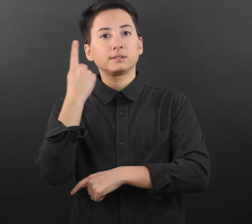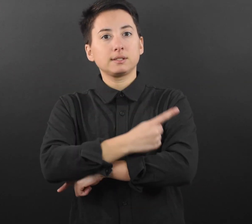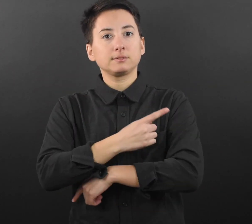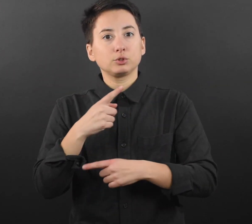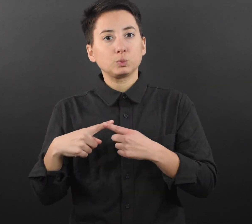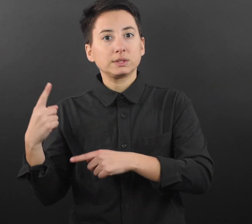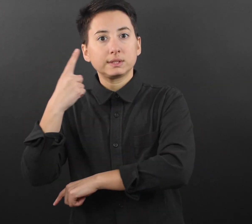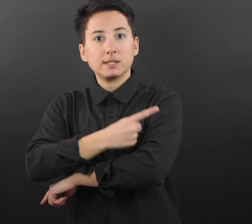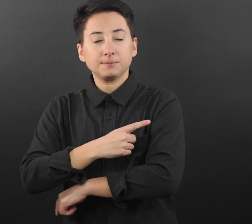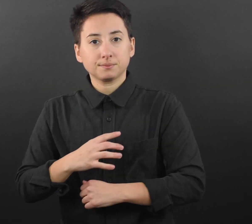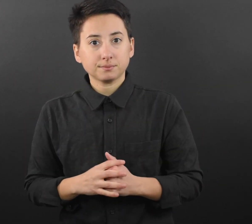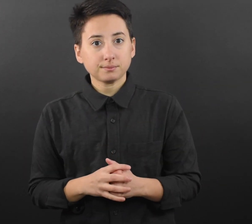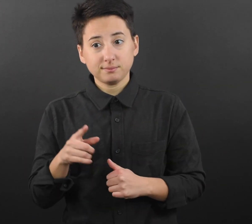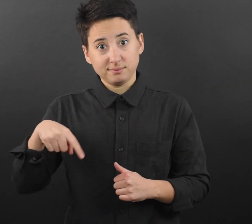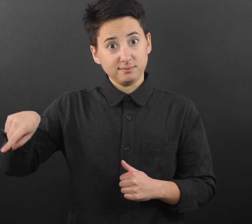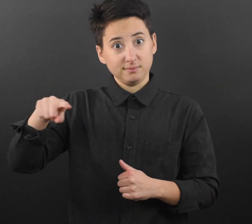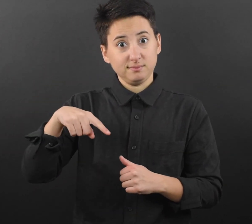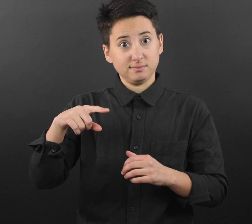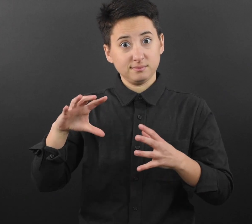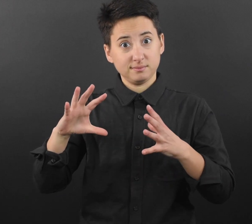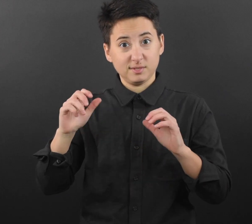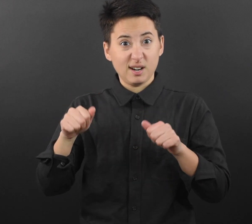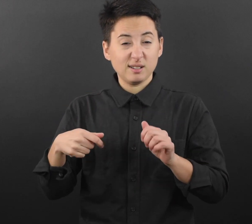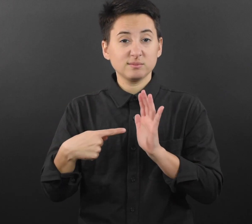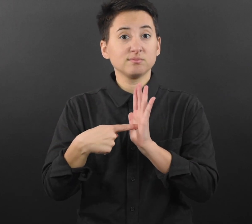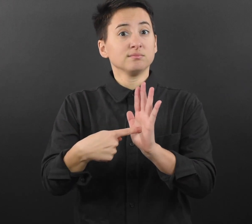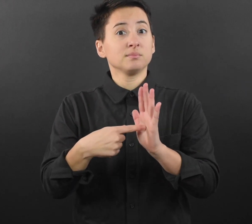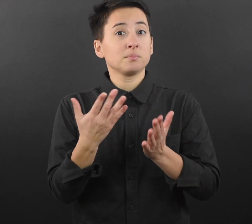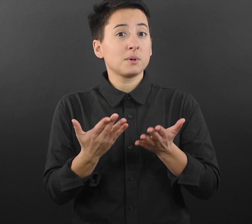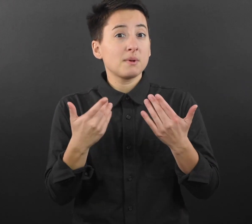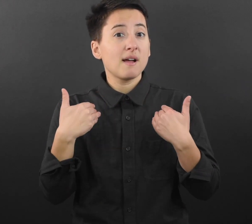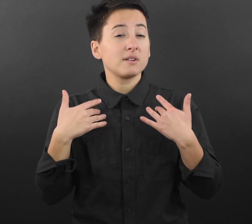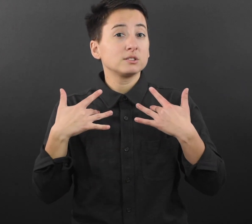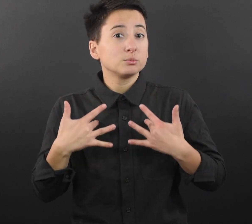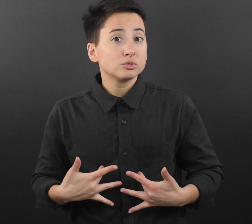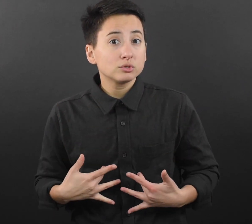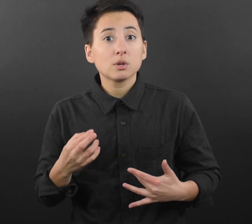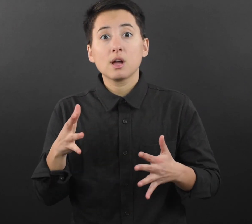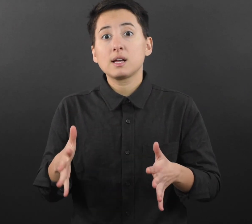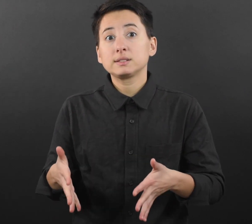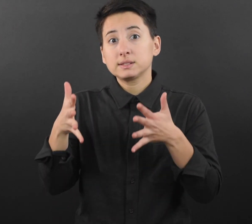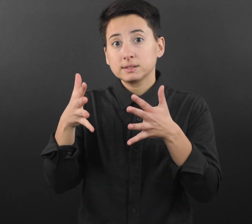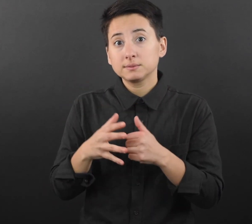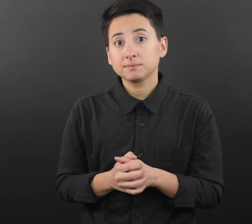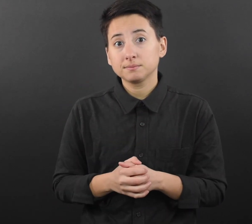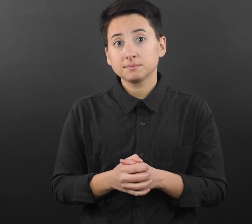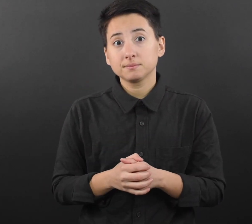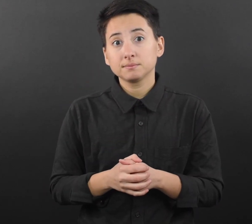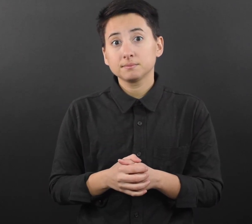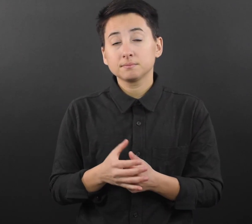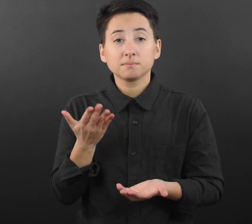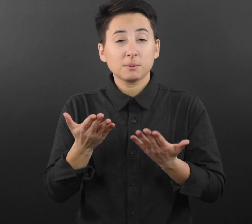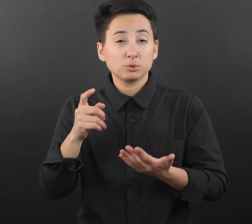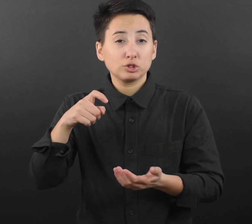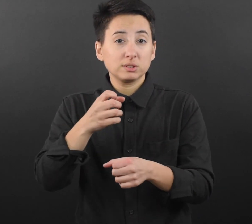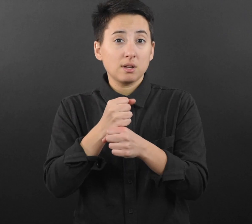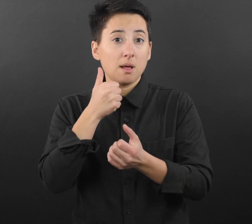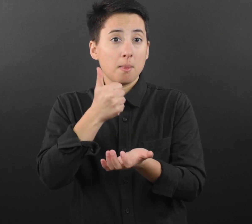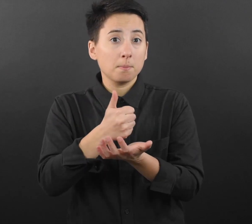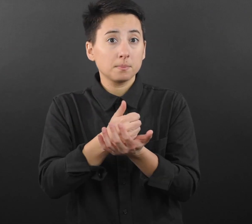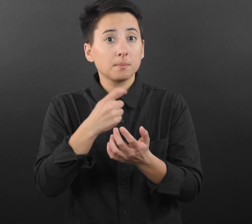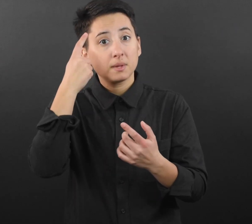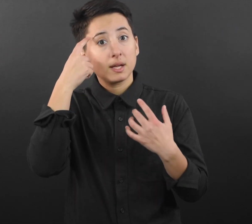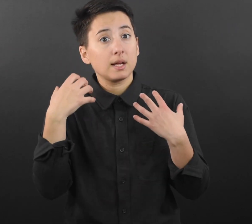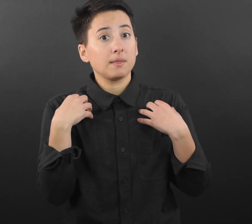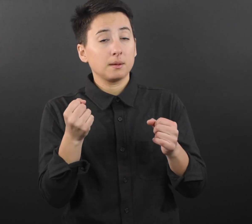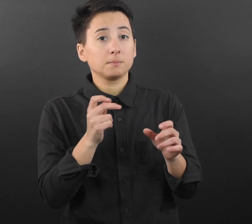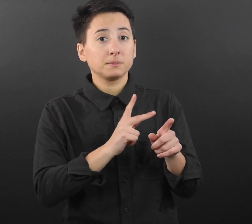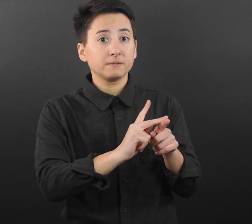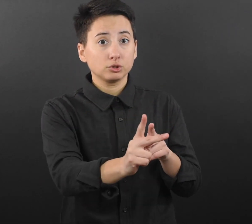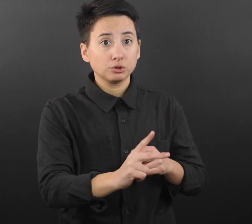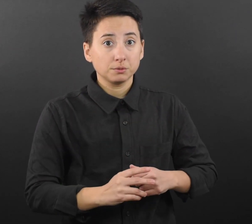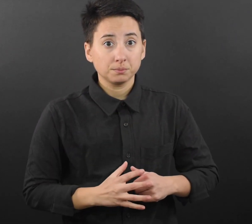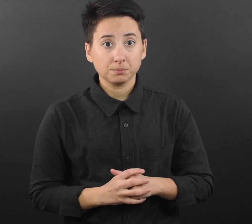may be signs of depression or anxiety and that you should get help from a mental health professional.